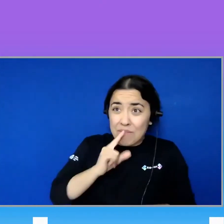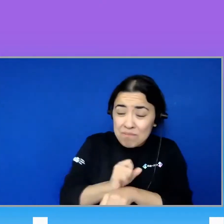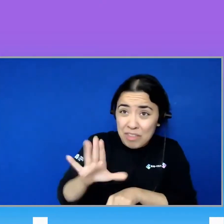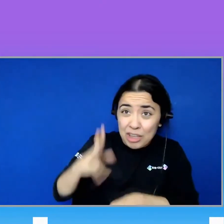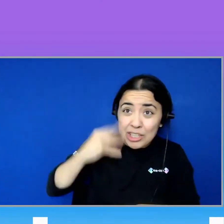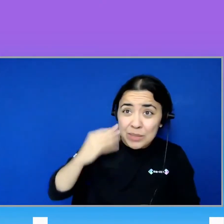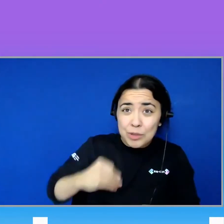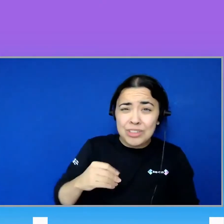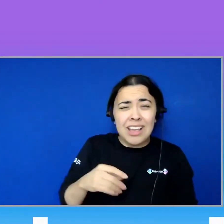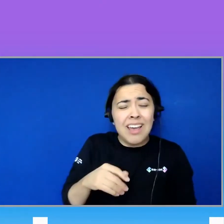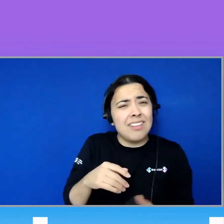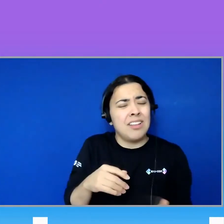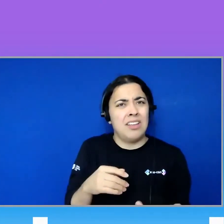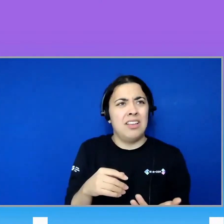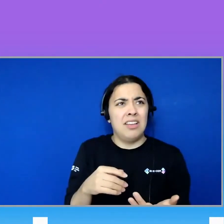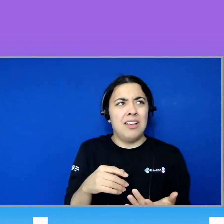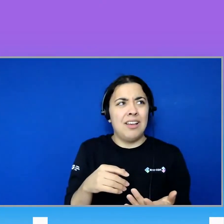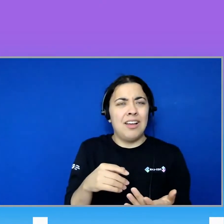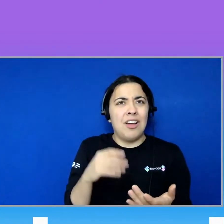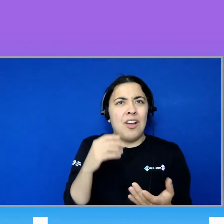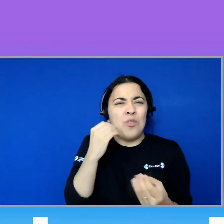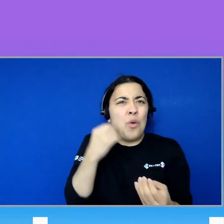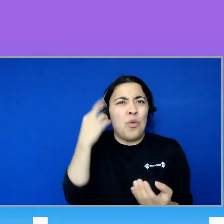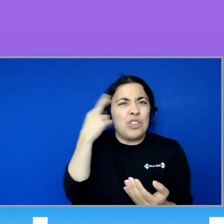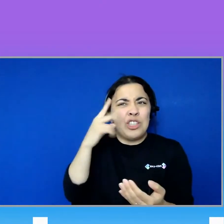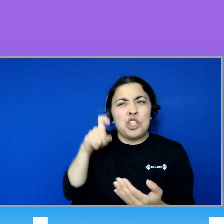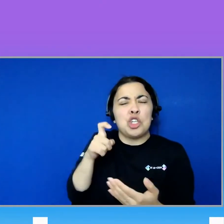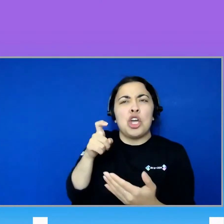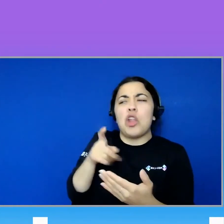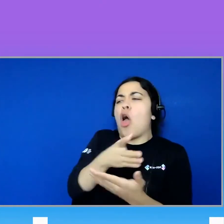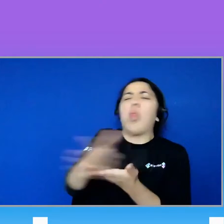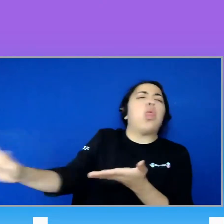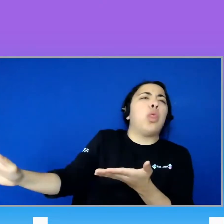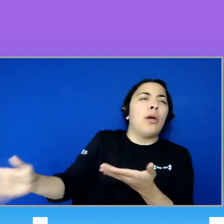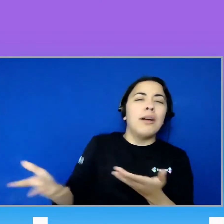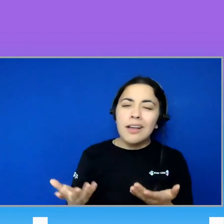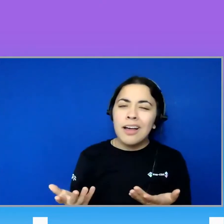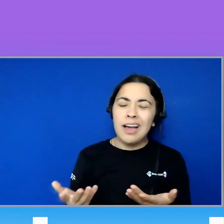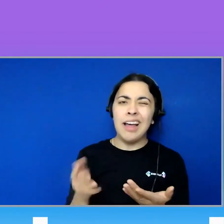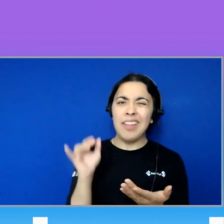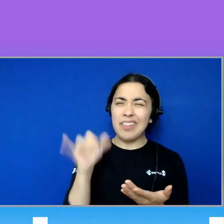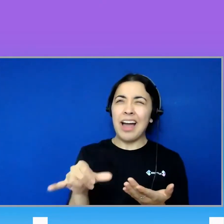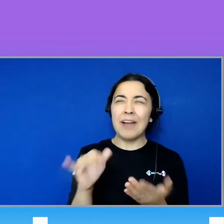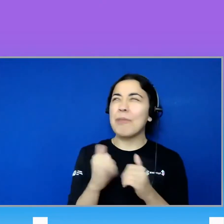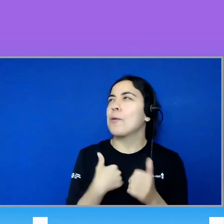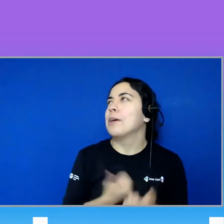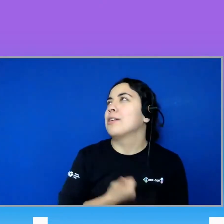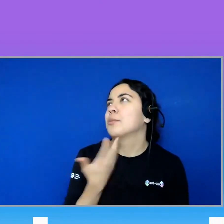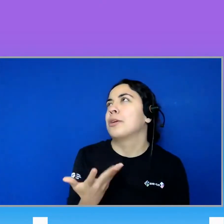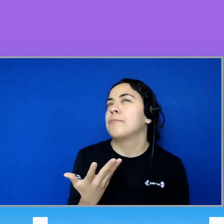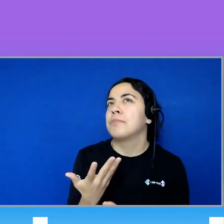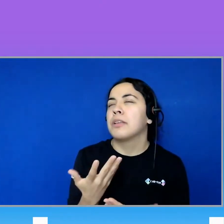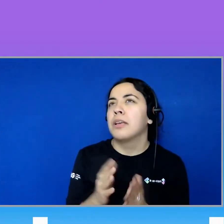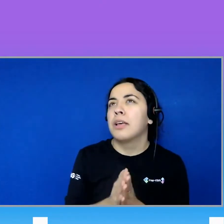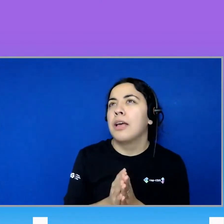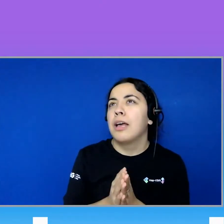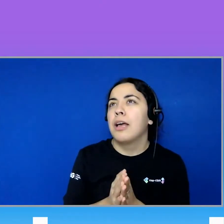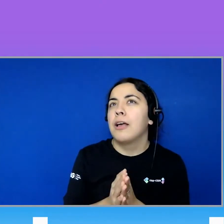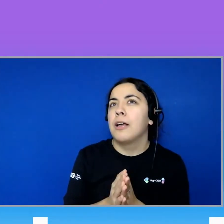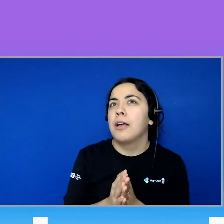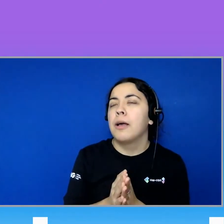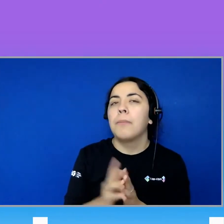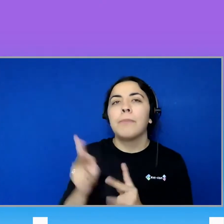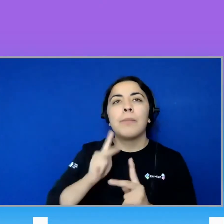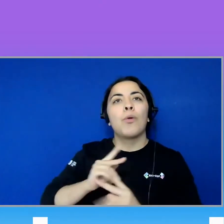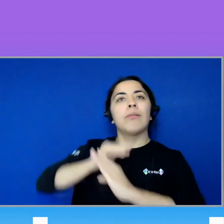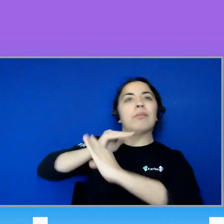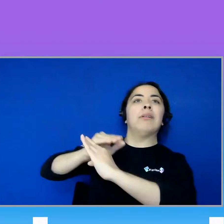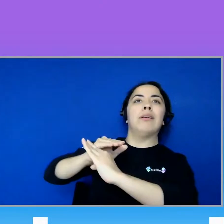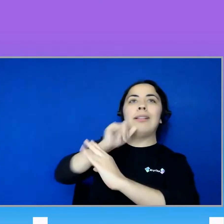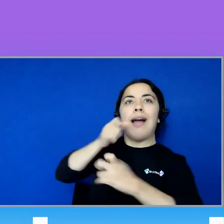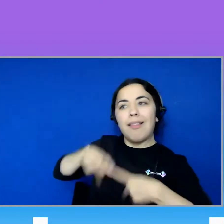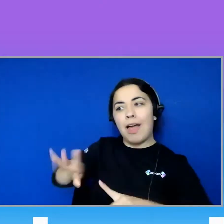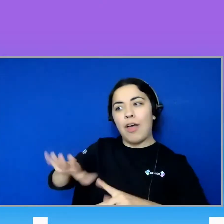and really. How do I say this?